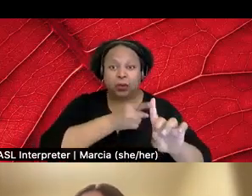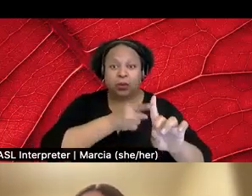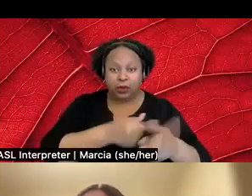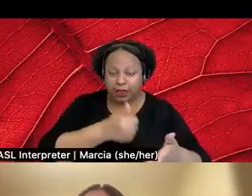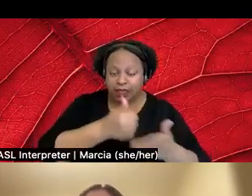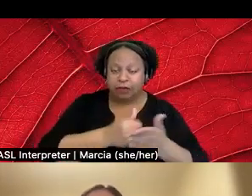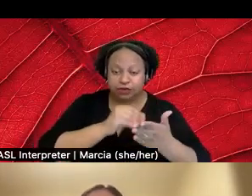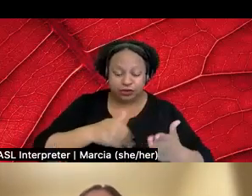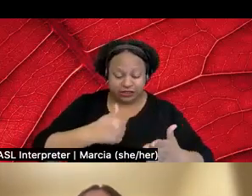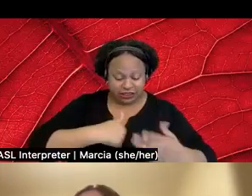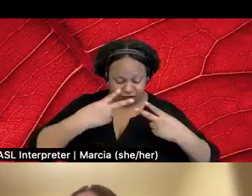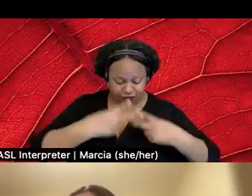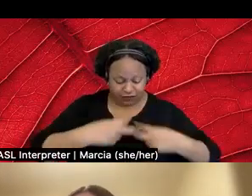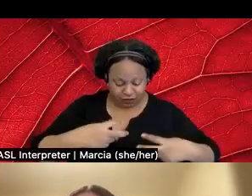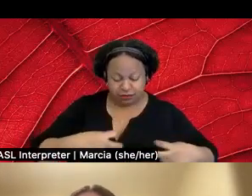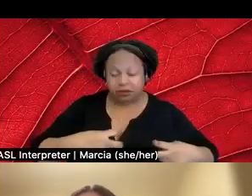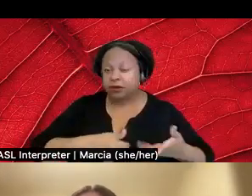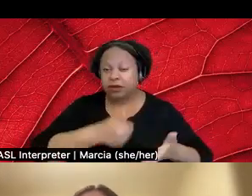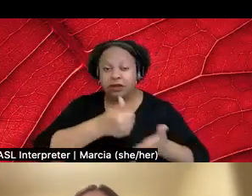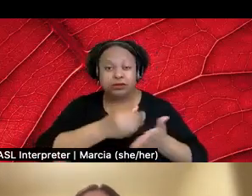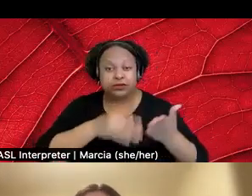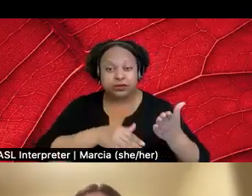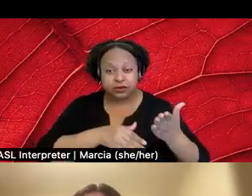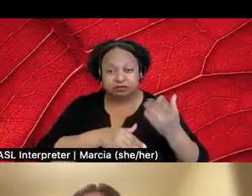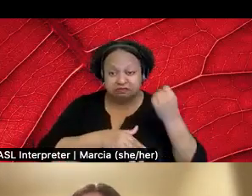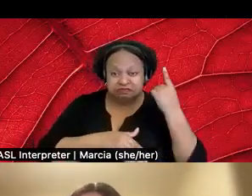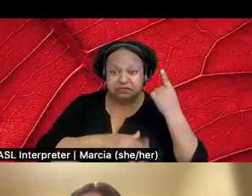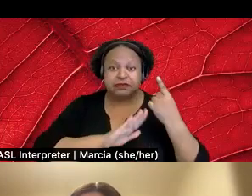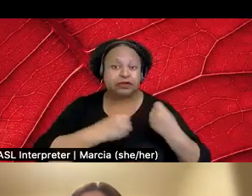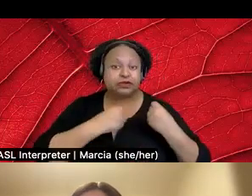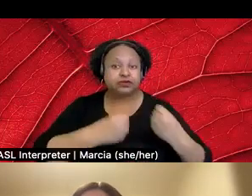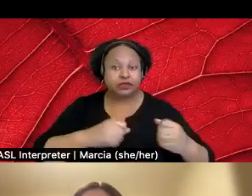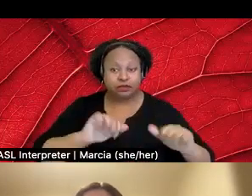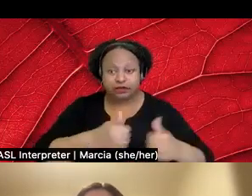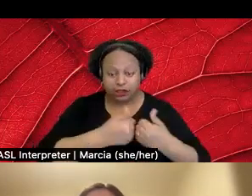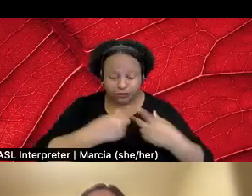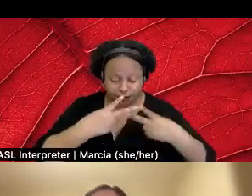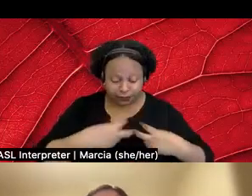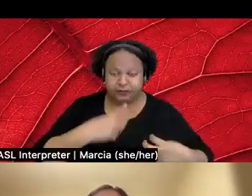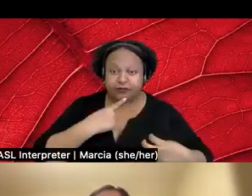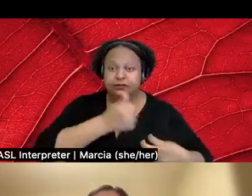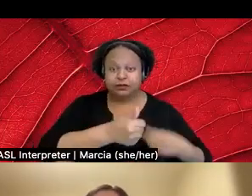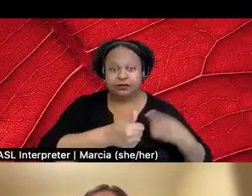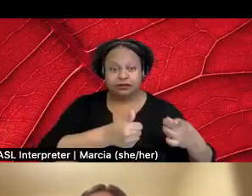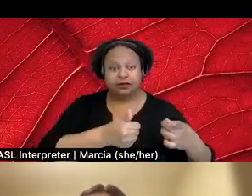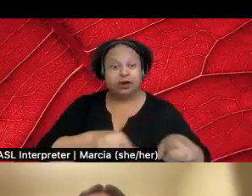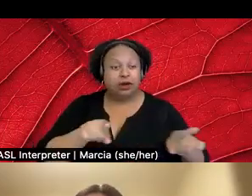help students develop insight into their own strengths and challenges. It also puts the focus squarely on the student.